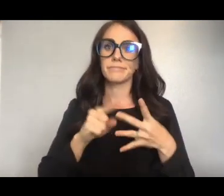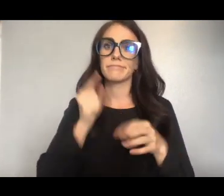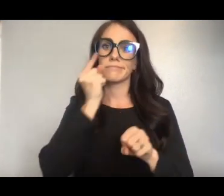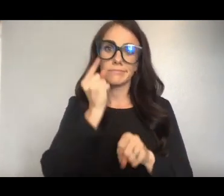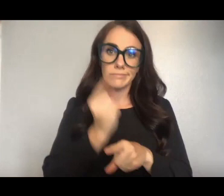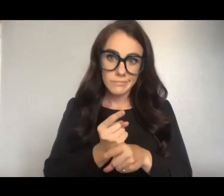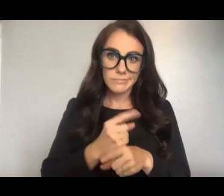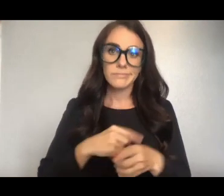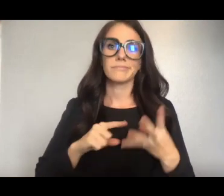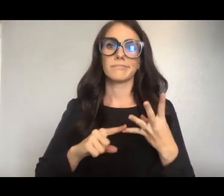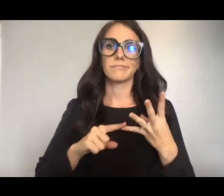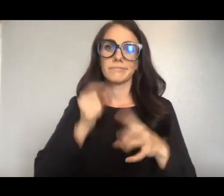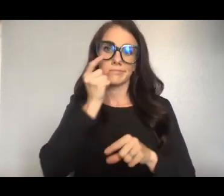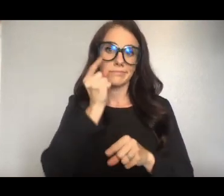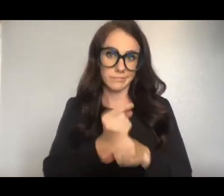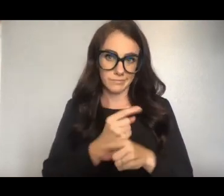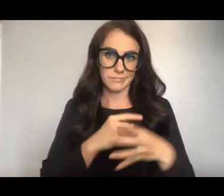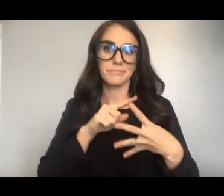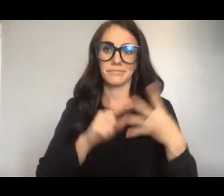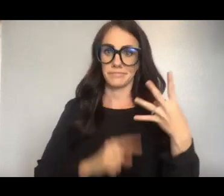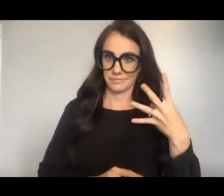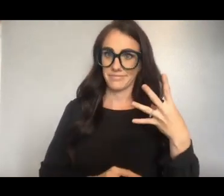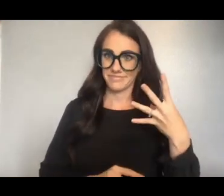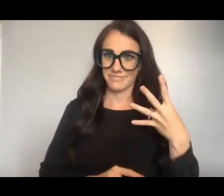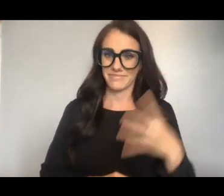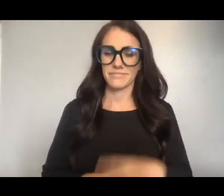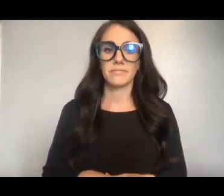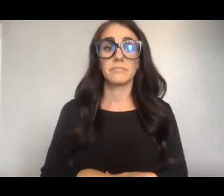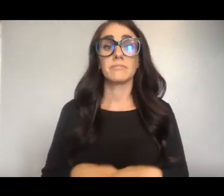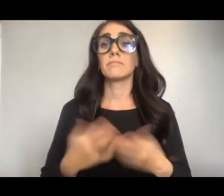so I have two older sisters and a younger sister and you can see that in